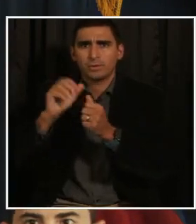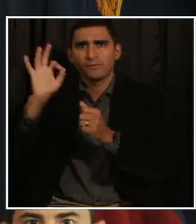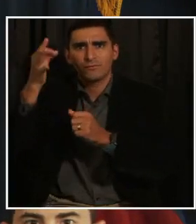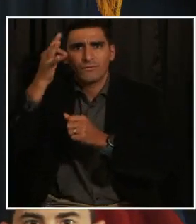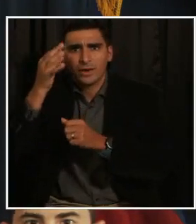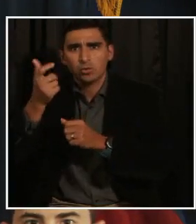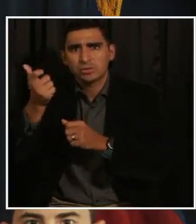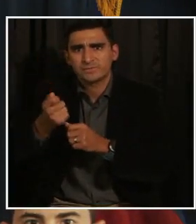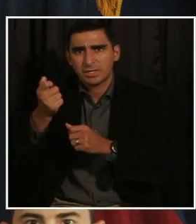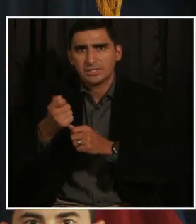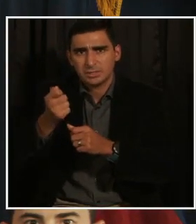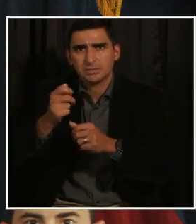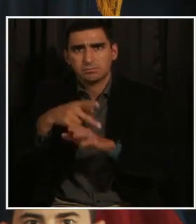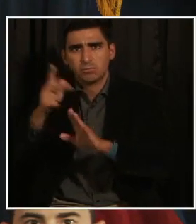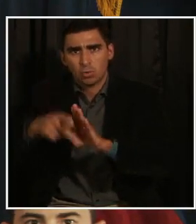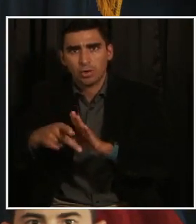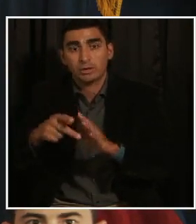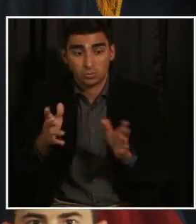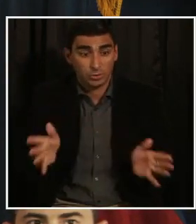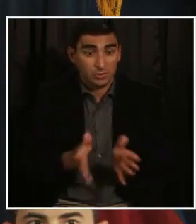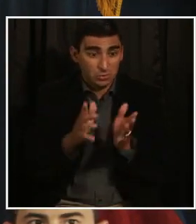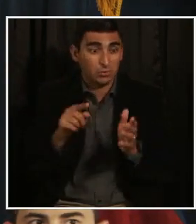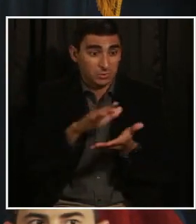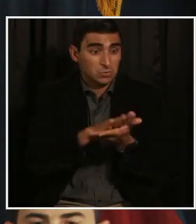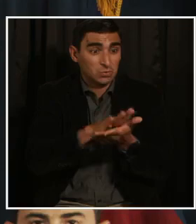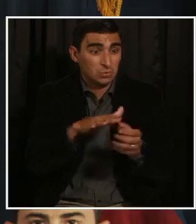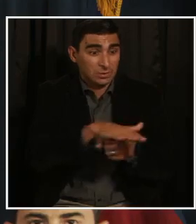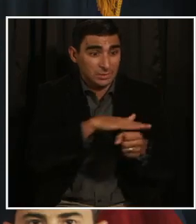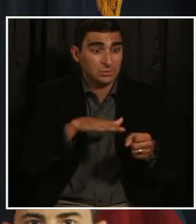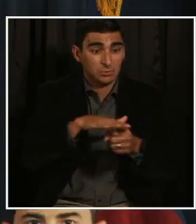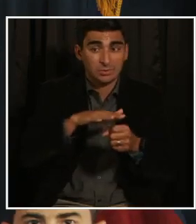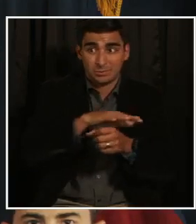school districts to participate in that program as well and that can be an effective way to